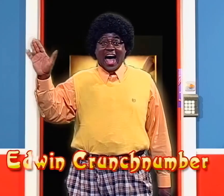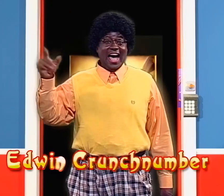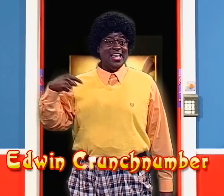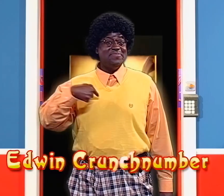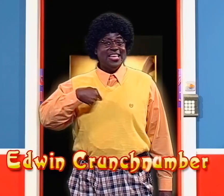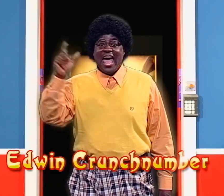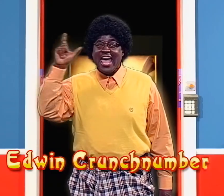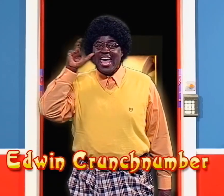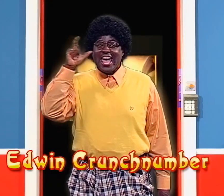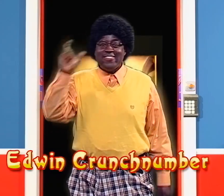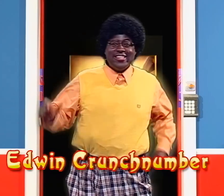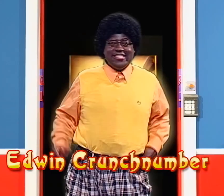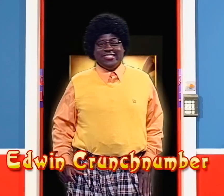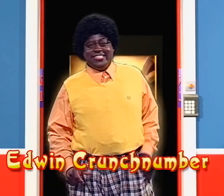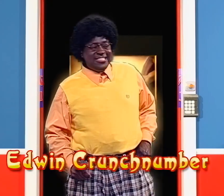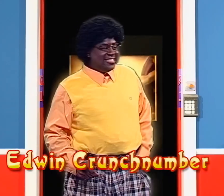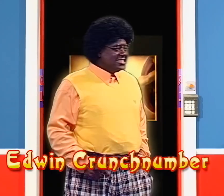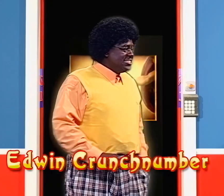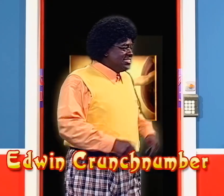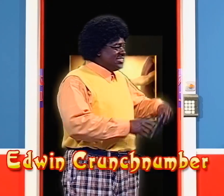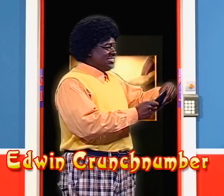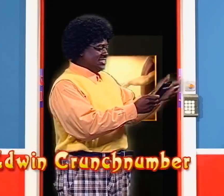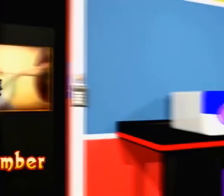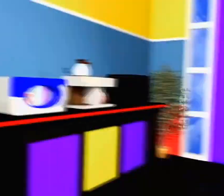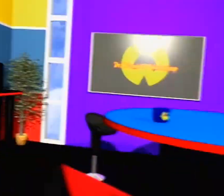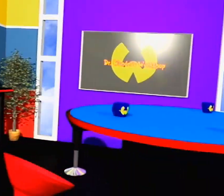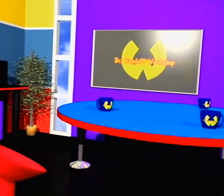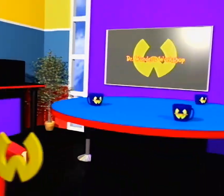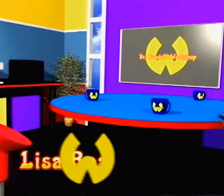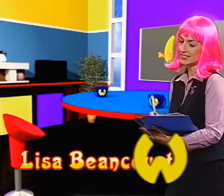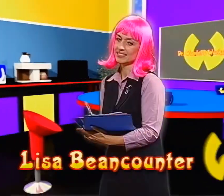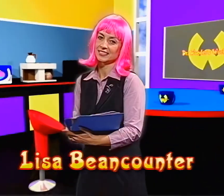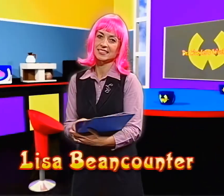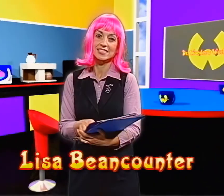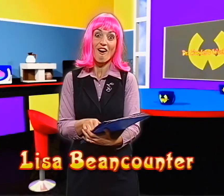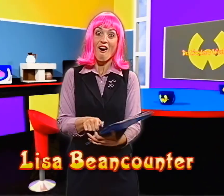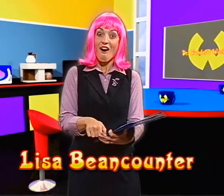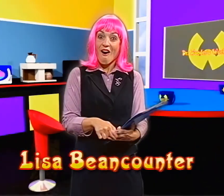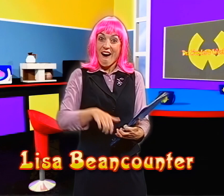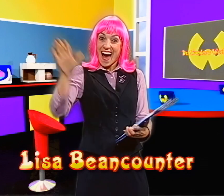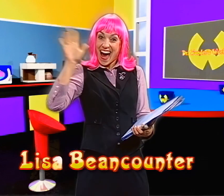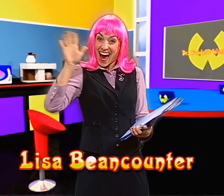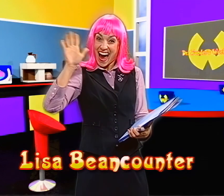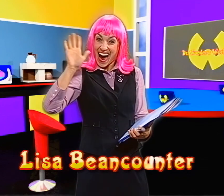COME AND SEE THIS AMAZING PLACE FOR YOU AND ME. YOU'LL SEE THINGS YOU'LL WANT TO GRAB